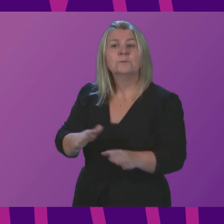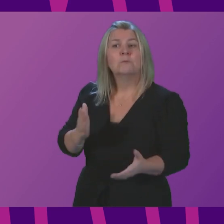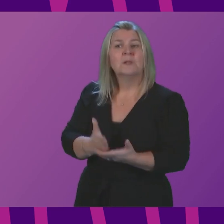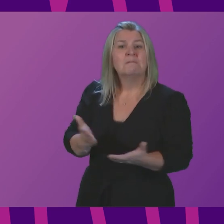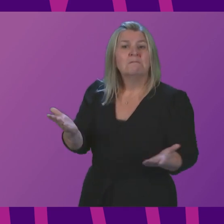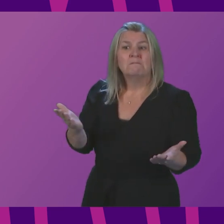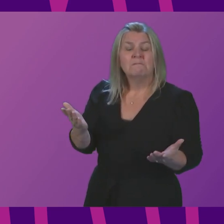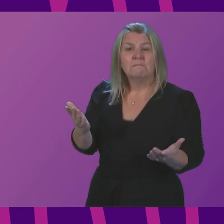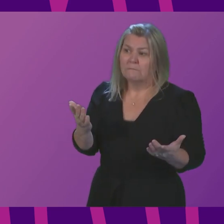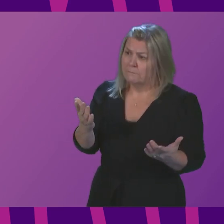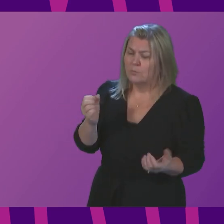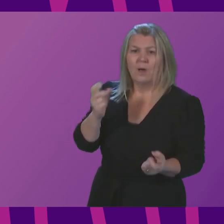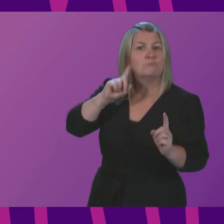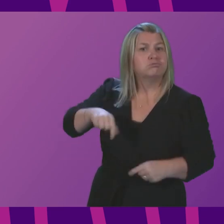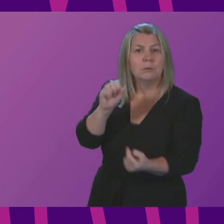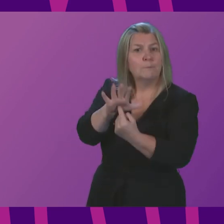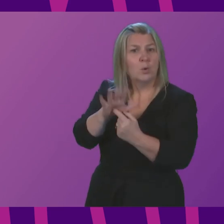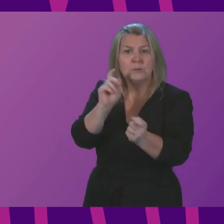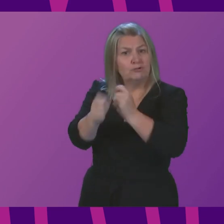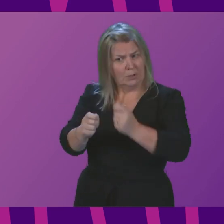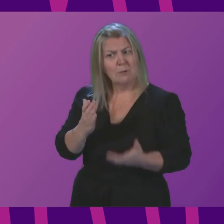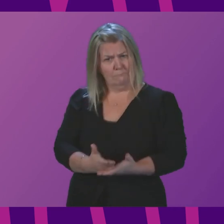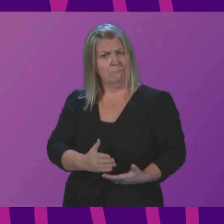forward important changes and reforms in this area—we are. Rightly, we have talked about